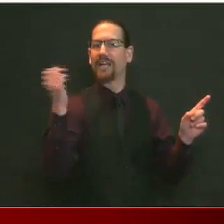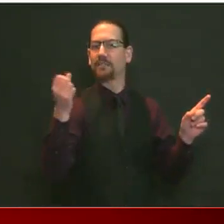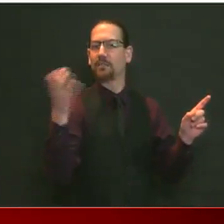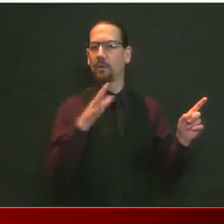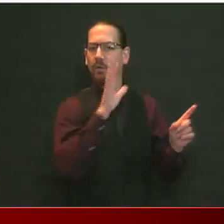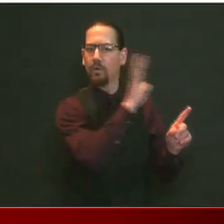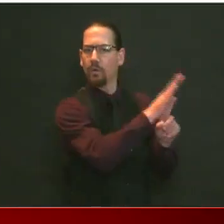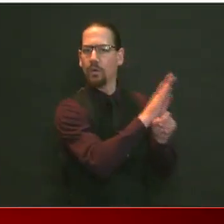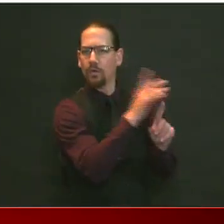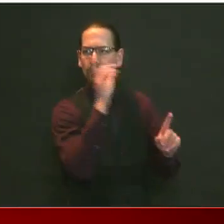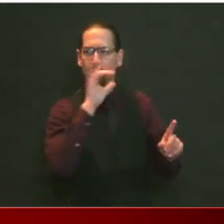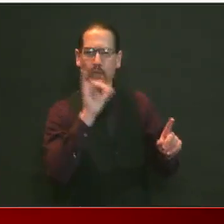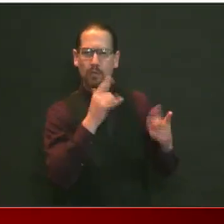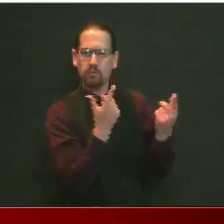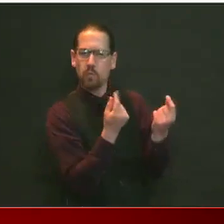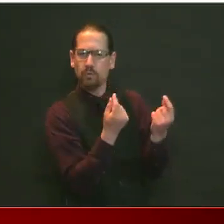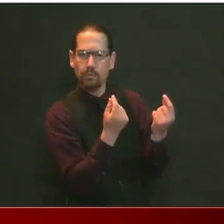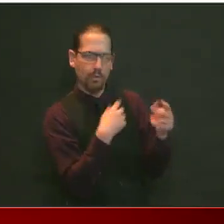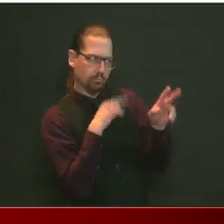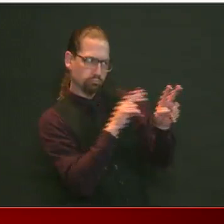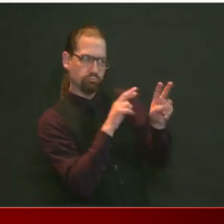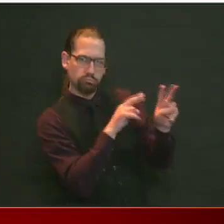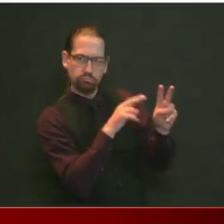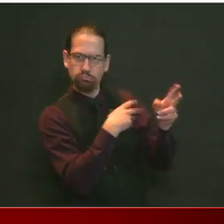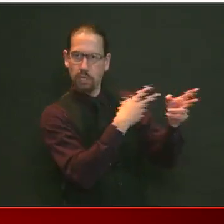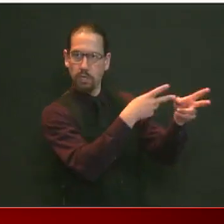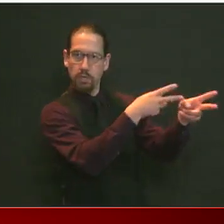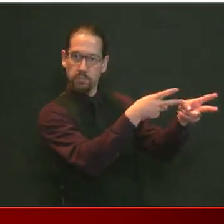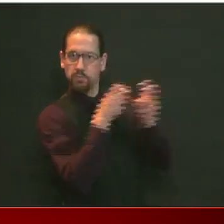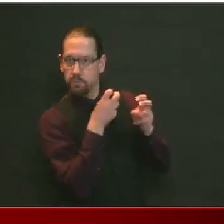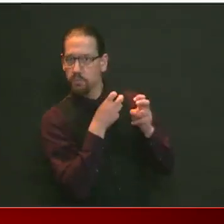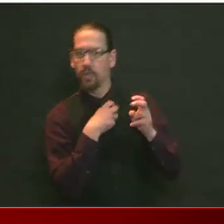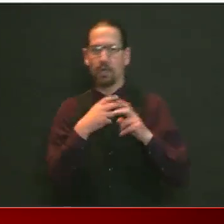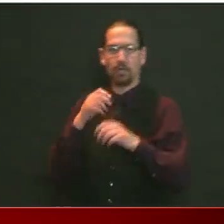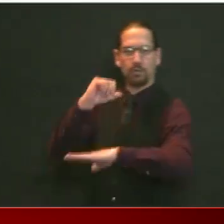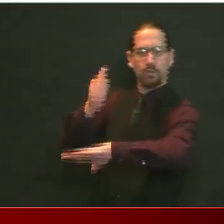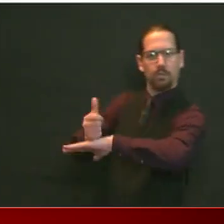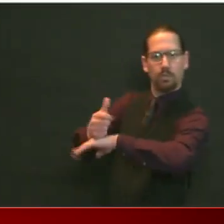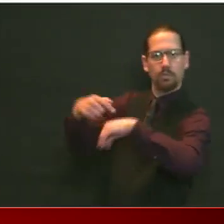HAPPENS IN LAS VEGAS NEXT WEEKEND TO SEE HOW THEY DO. SO I THINK IT'S A MID TO